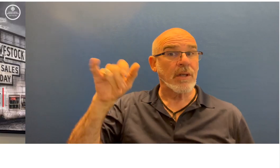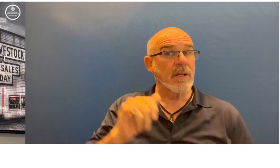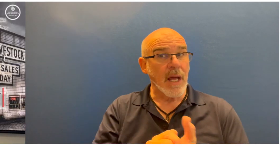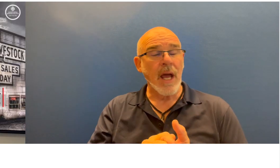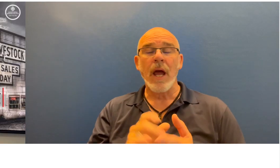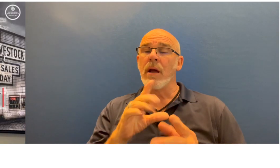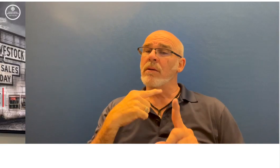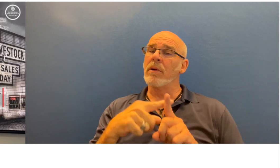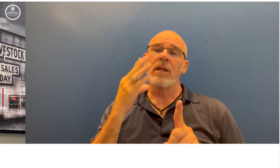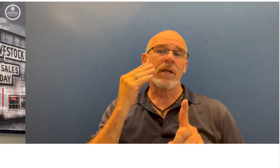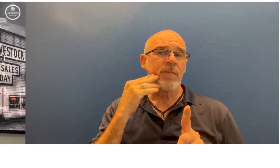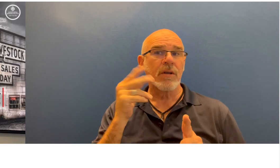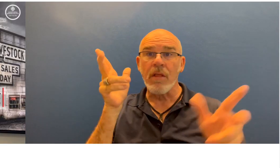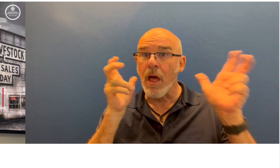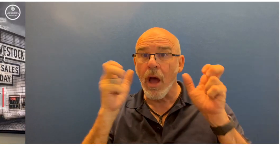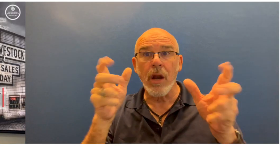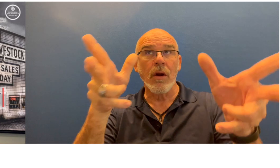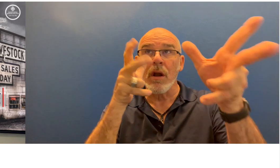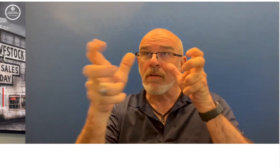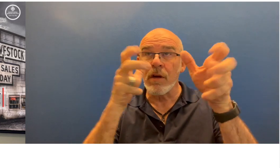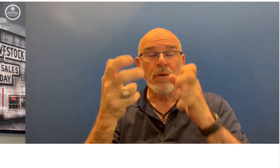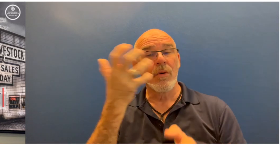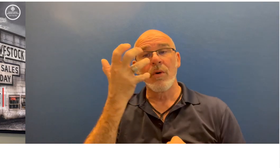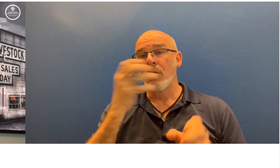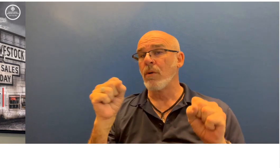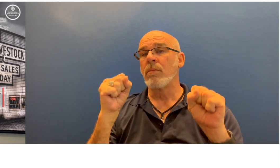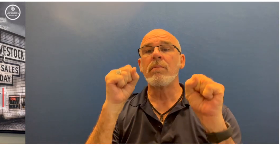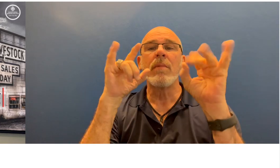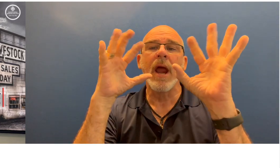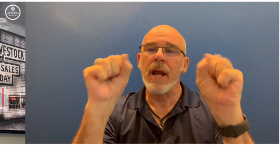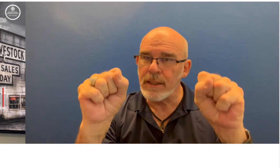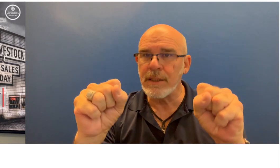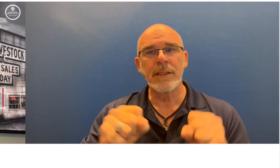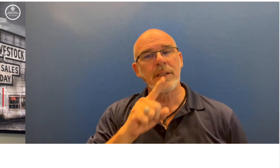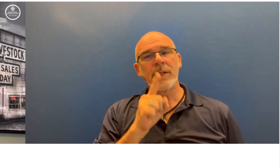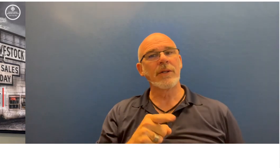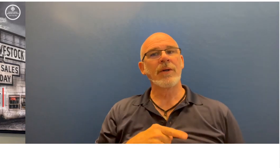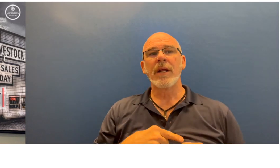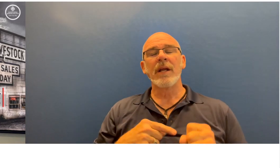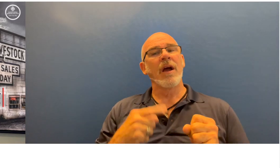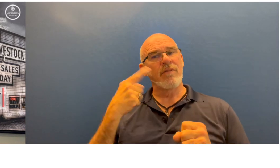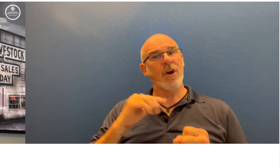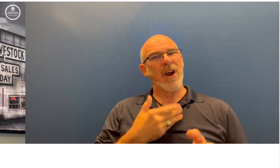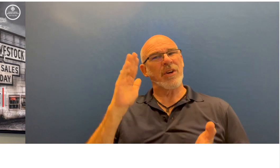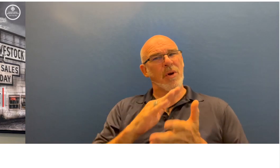of the audio and the visual is just, just really amazing. So amazing facility for a smaller campus to have that.